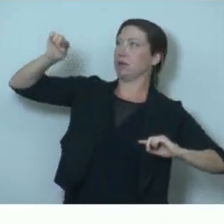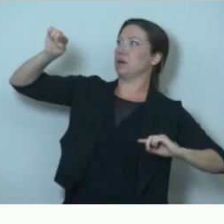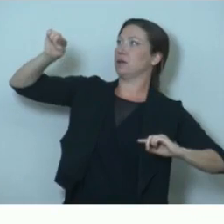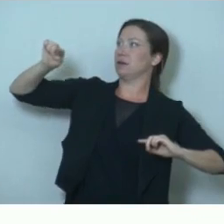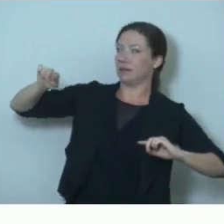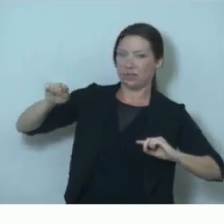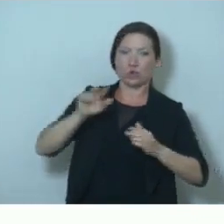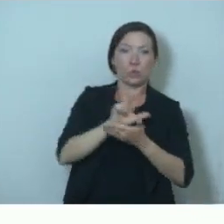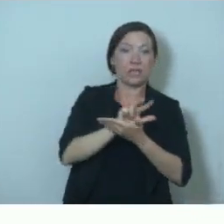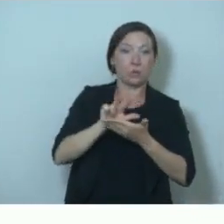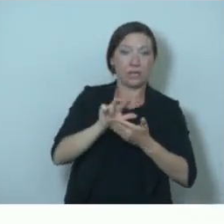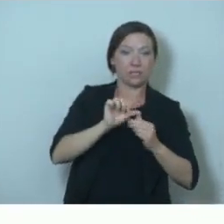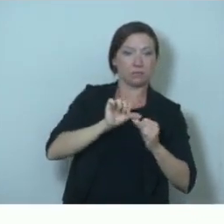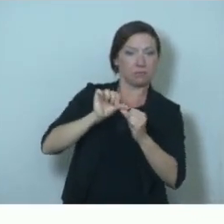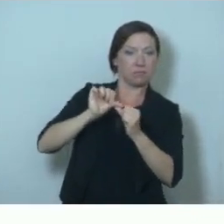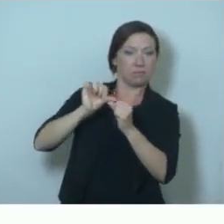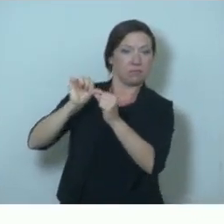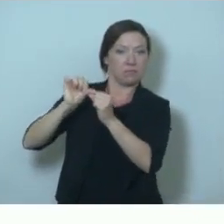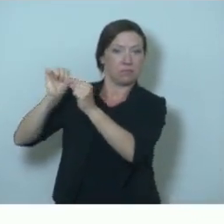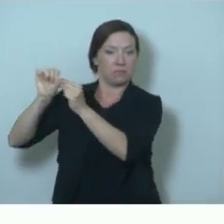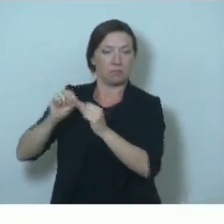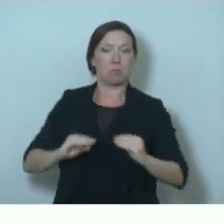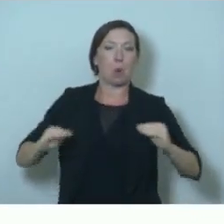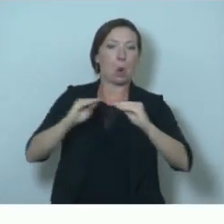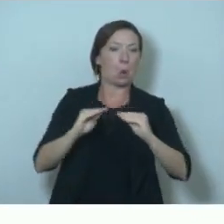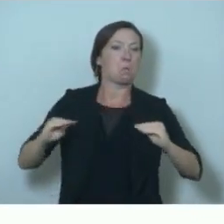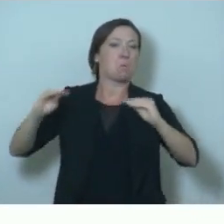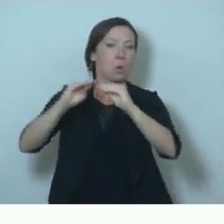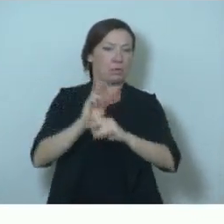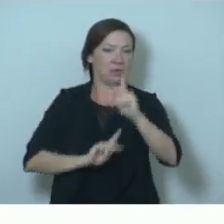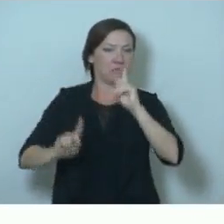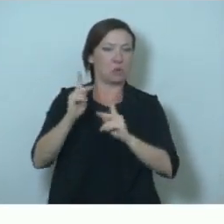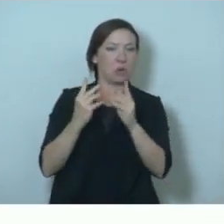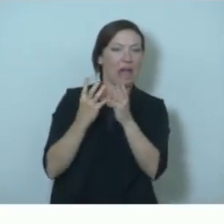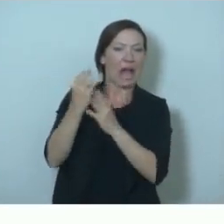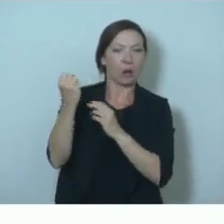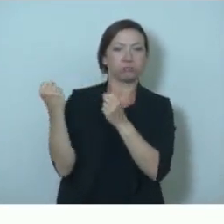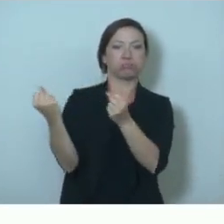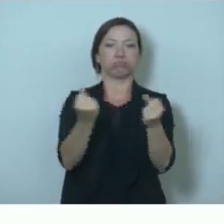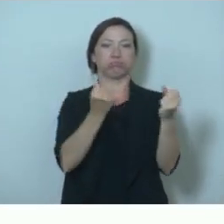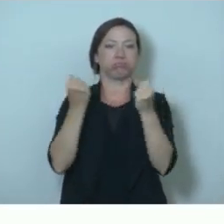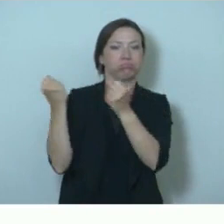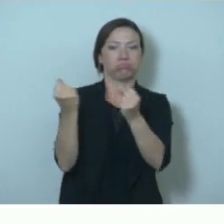THAT NEW MEXICANS ARE DOING IS GOING UP. PEOPLE ARE GETTING OUT. AND THAT IS OK.